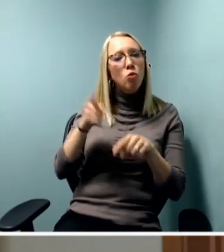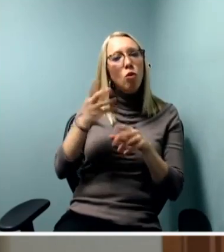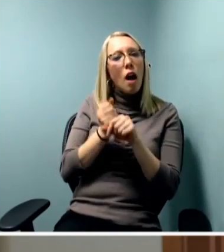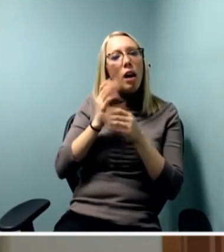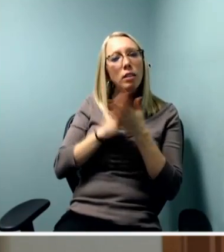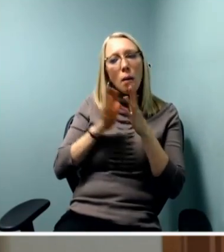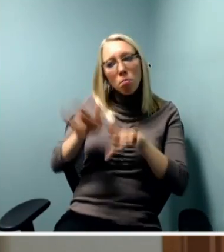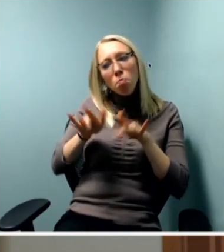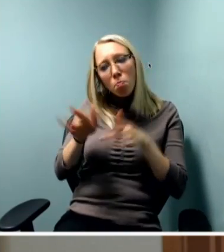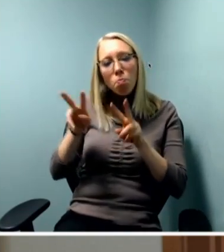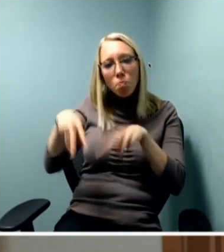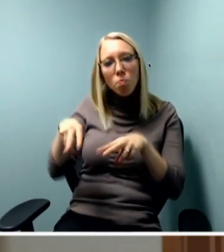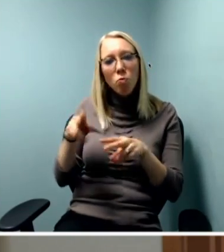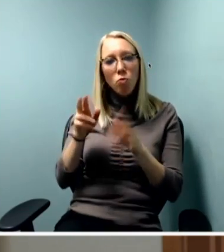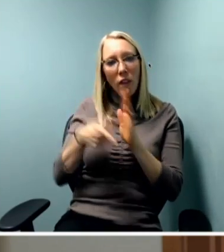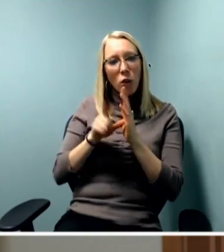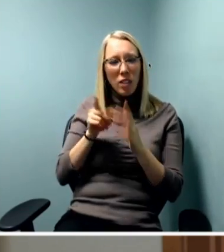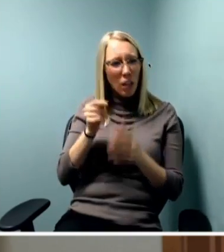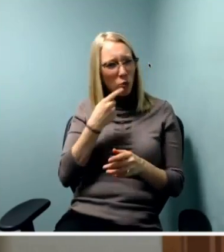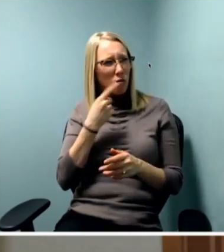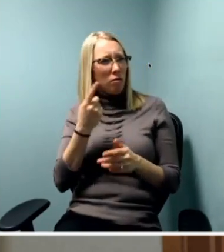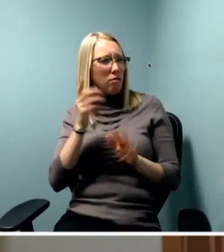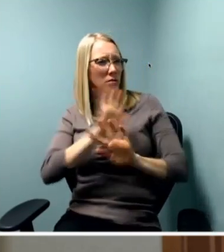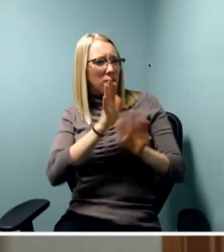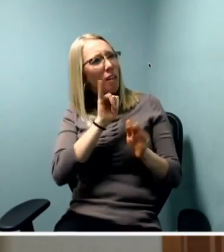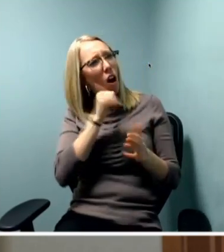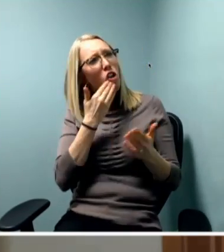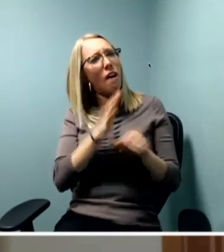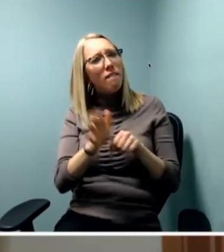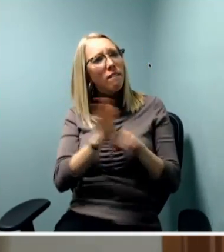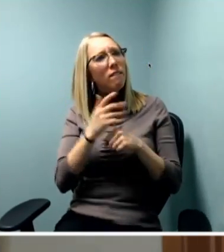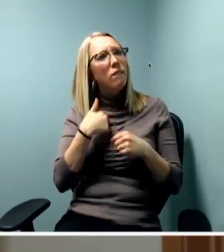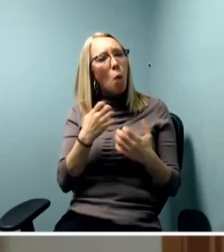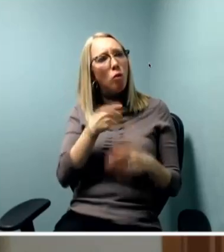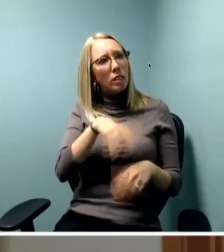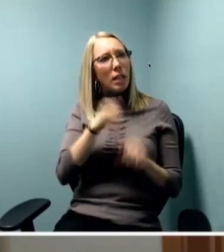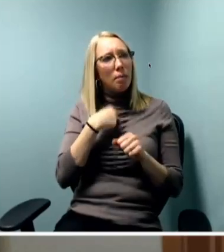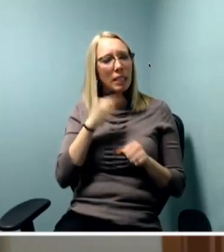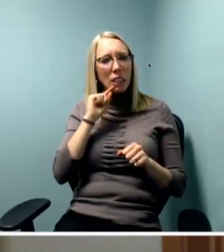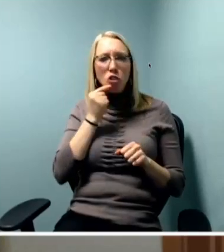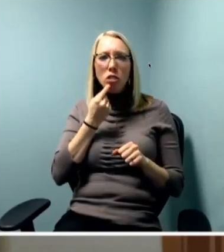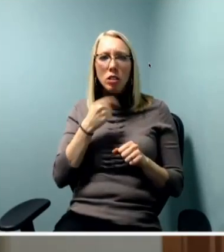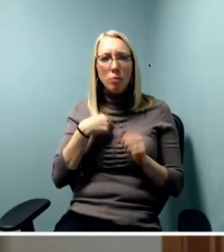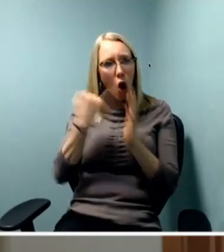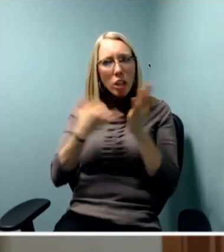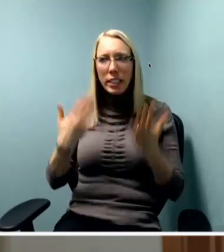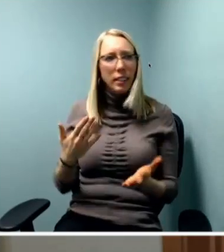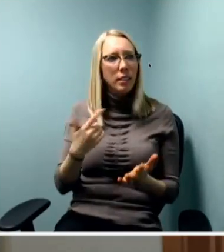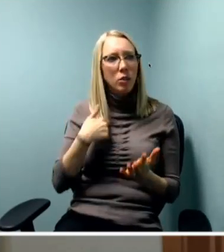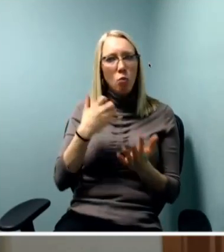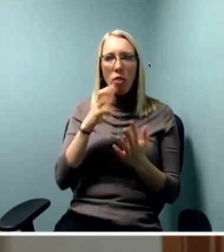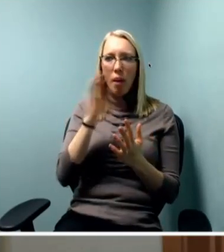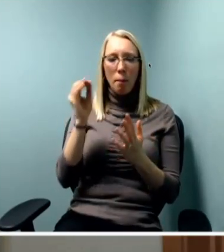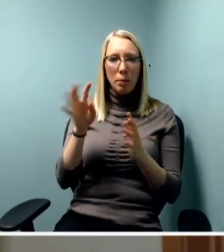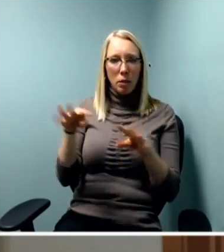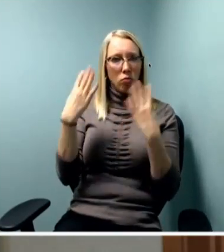That I want to be taken seriously as an artist, that the company be taken more seriously, and that you were not interested in being